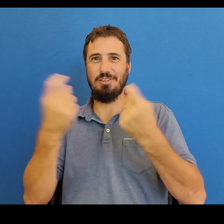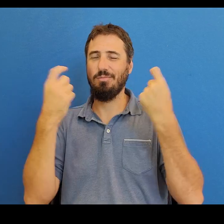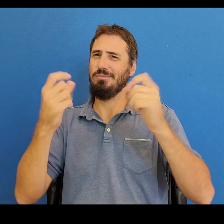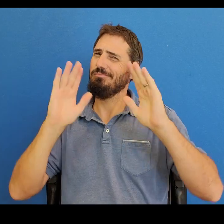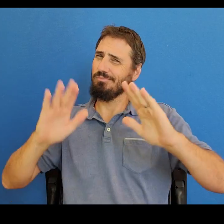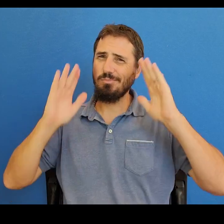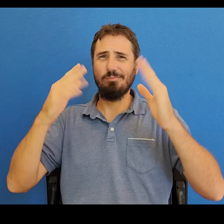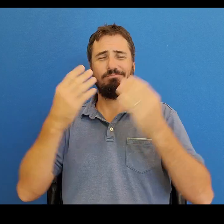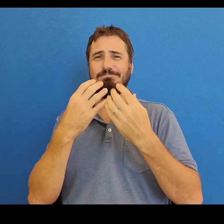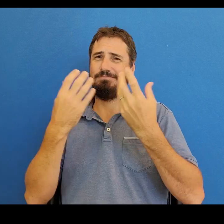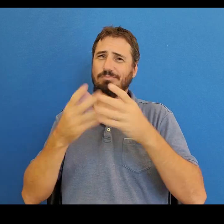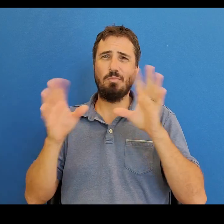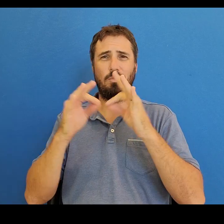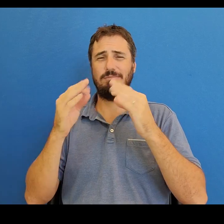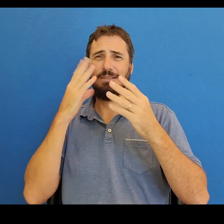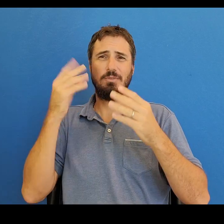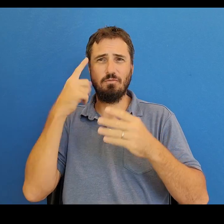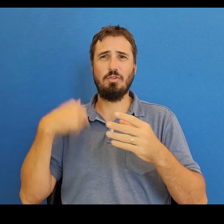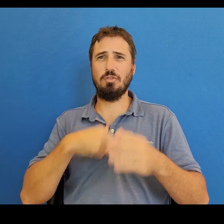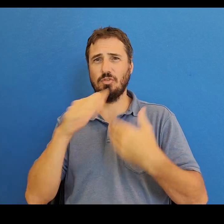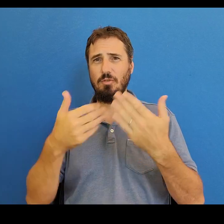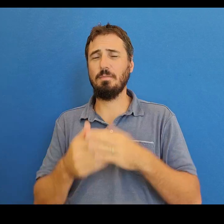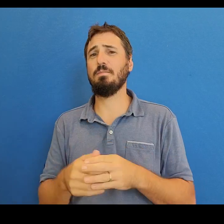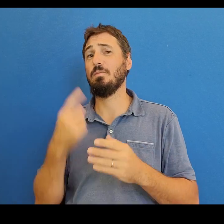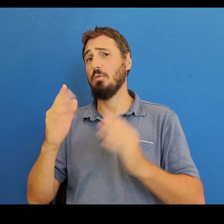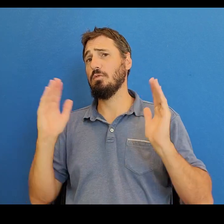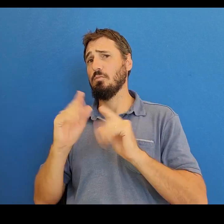festivities a wonderful and memorable experience for us all!